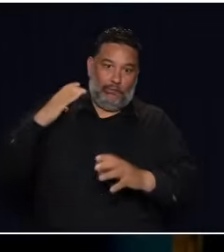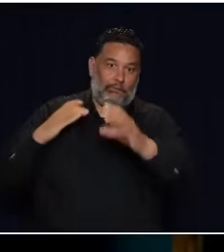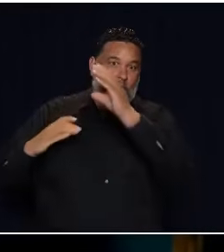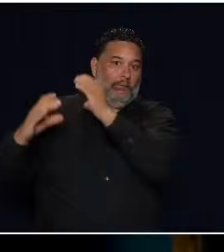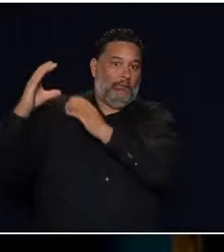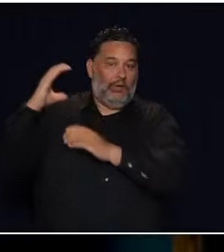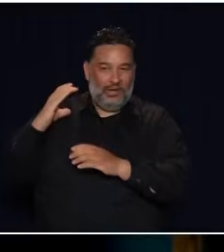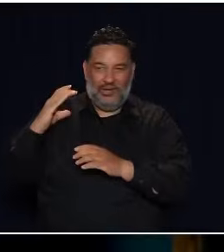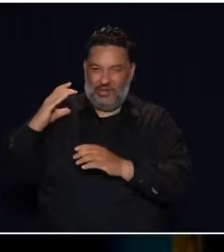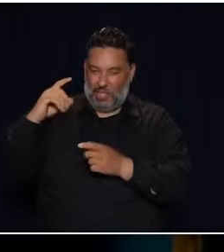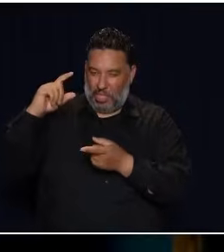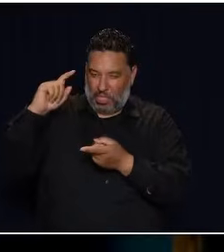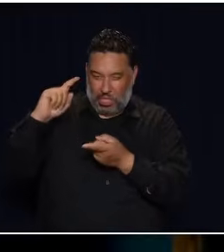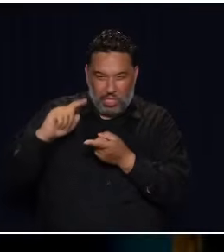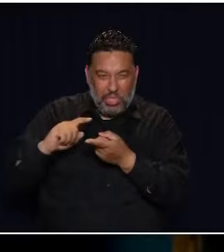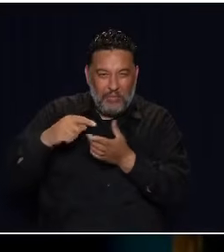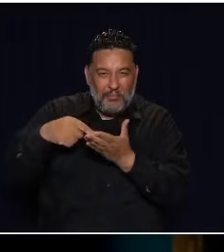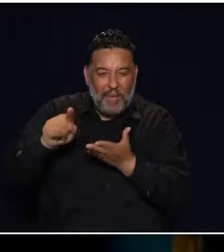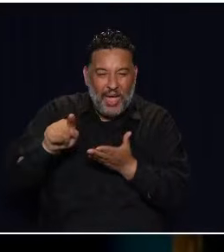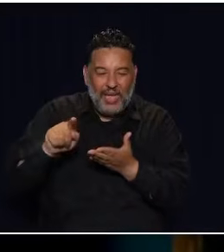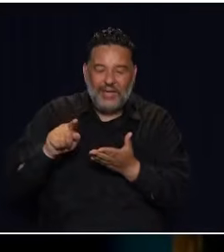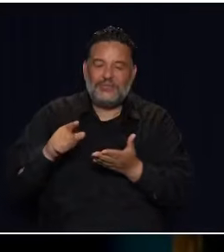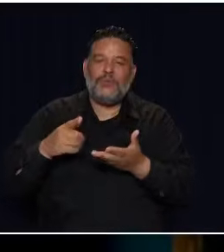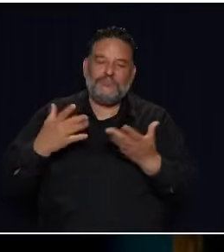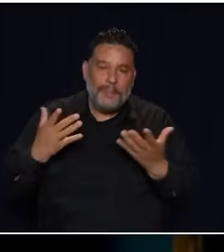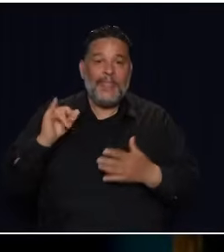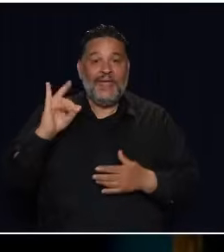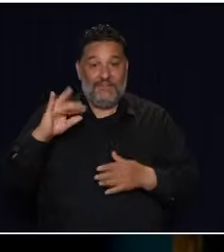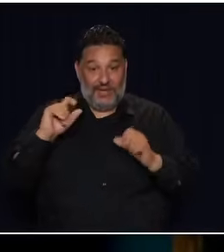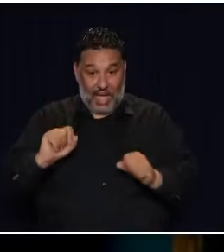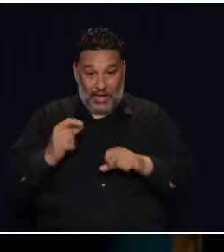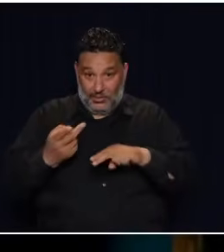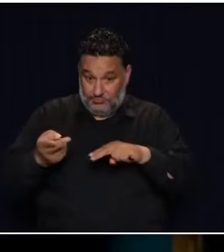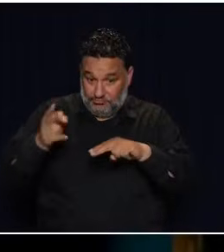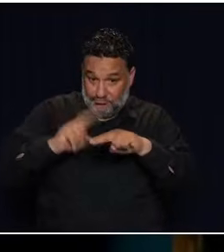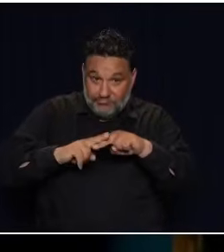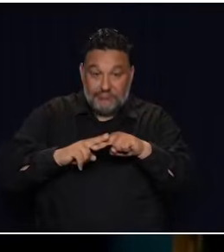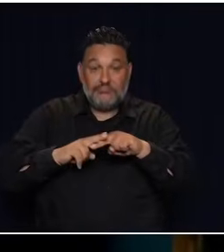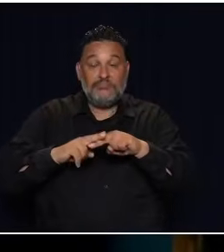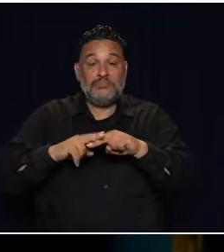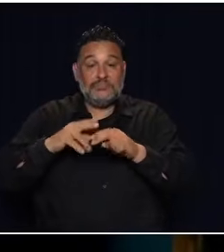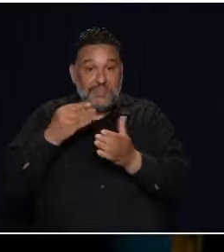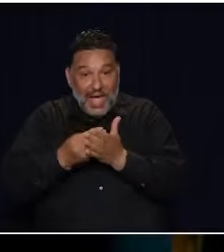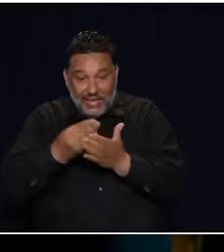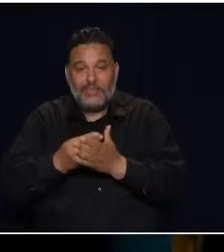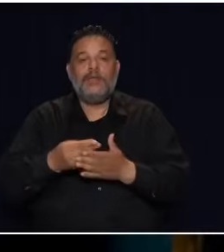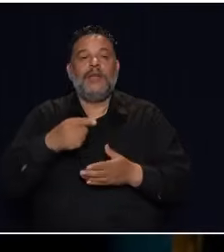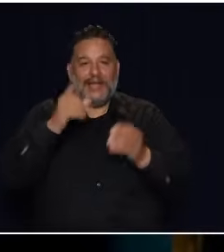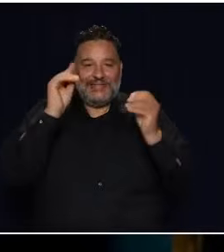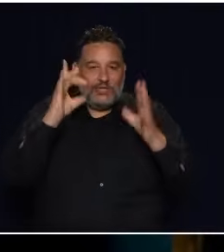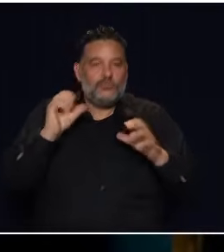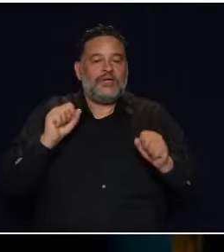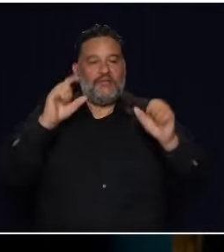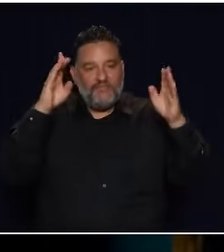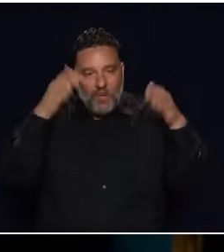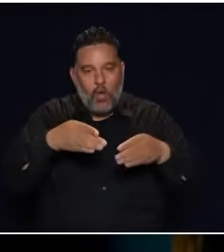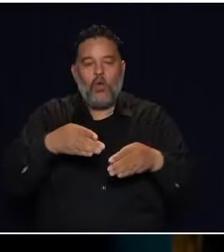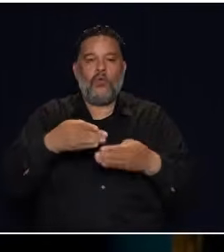RESOURCES THE TEACHERS NEED. SO THE TEACHERS ARE DOING A LOT MORE FOR THE LITTLE PAY THEY ARE GETTING.